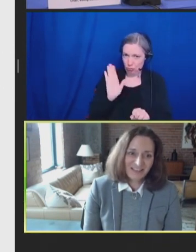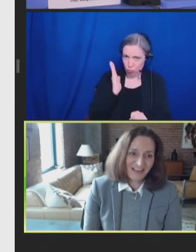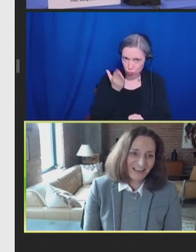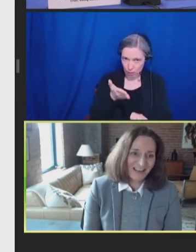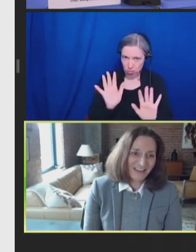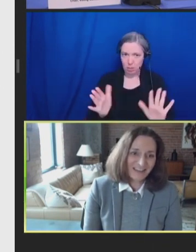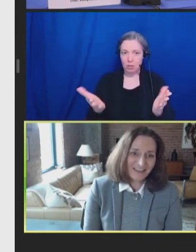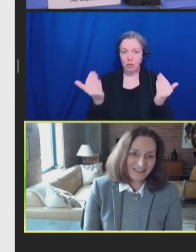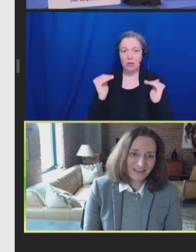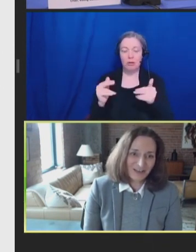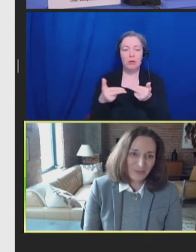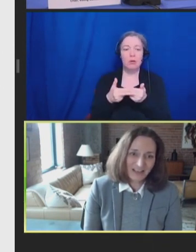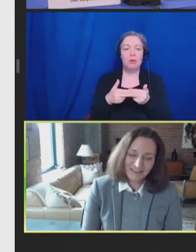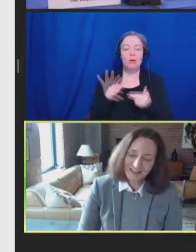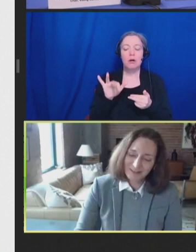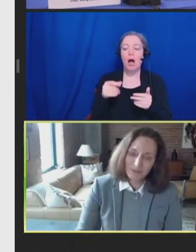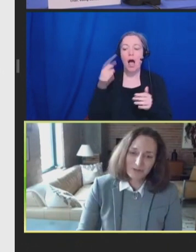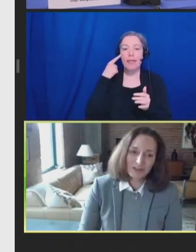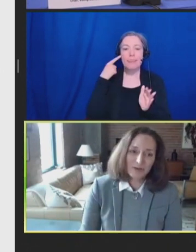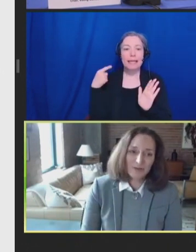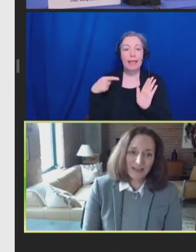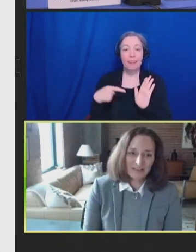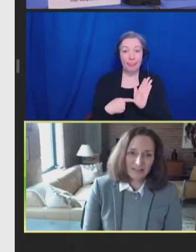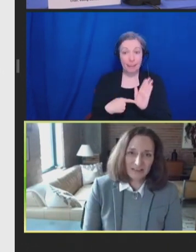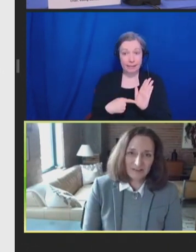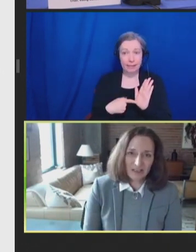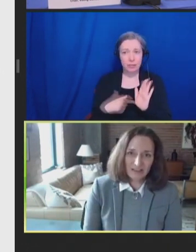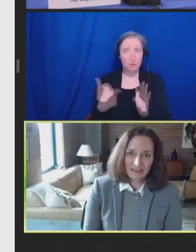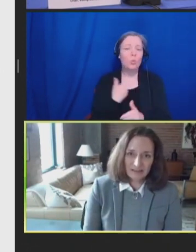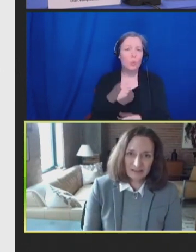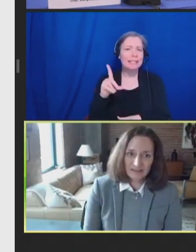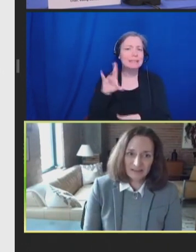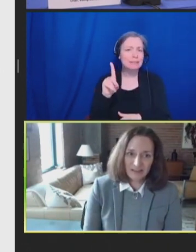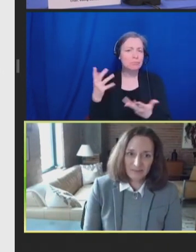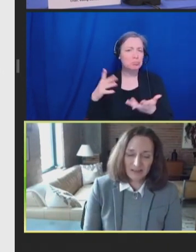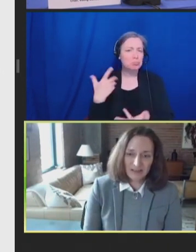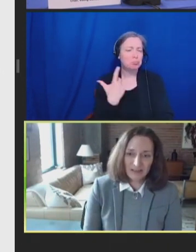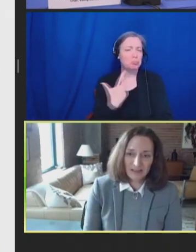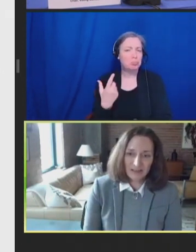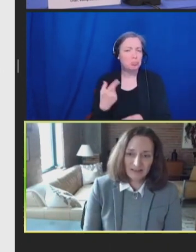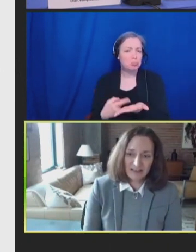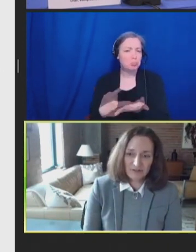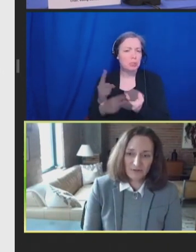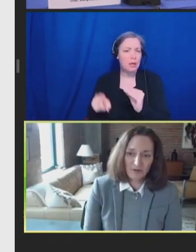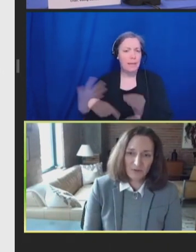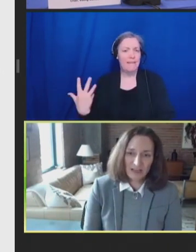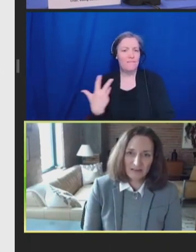And I think that this -- I -- we talked about vaccines. This is -- last fall,